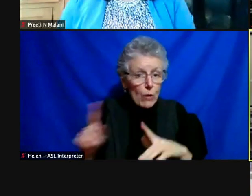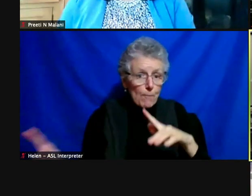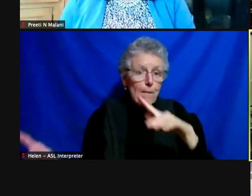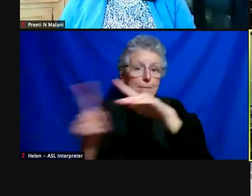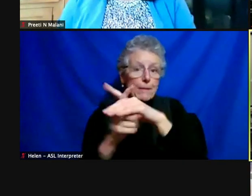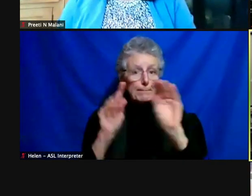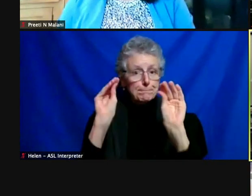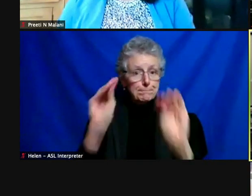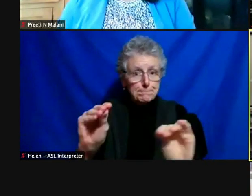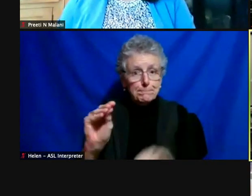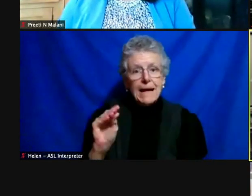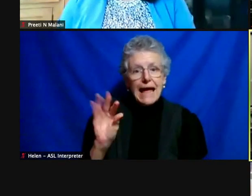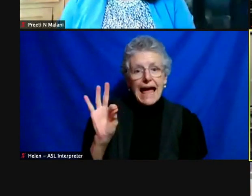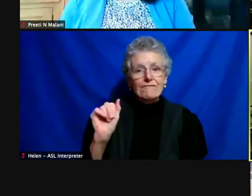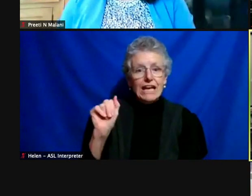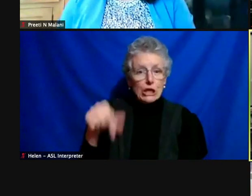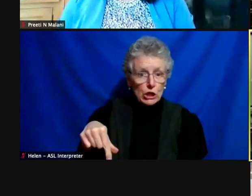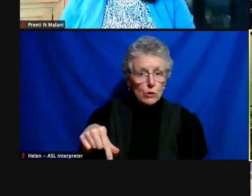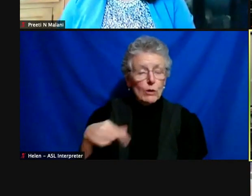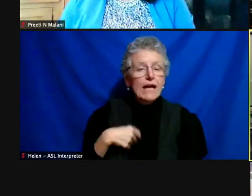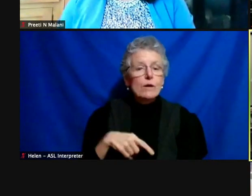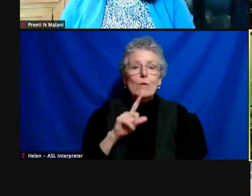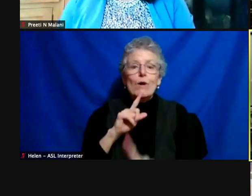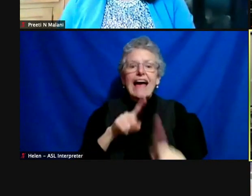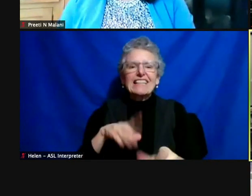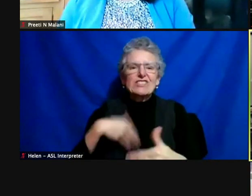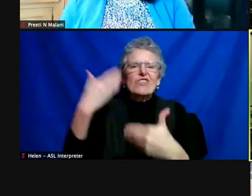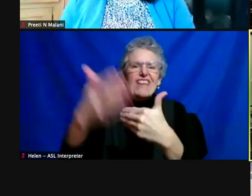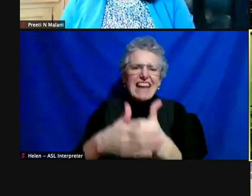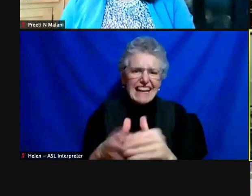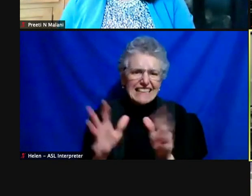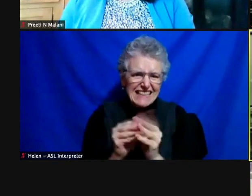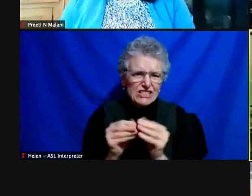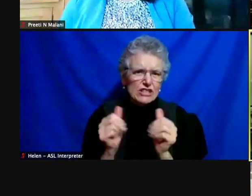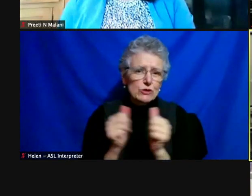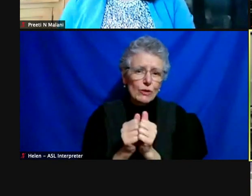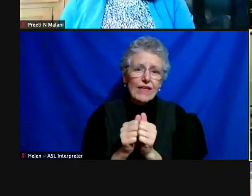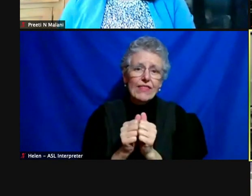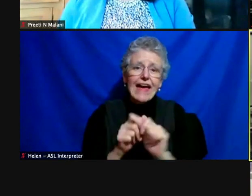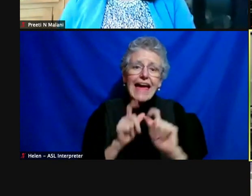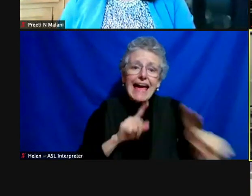and we're gonna get back to you at our next sessions with answers in real time as well.